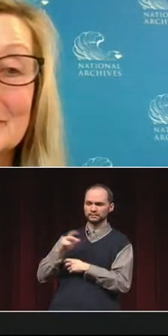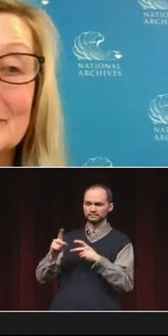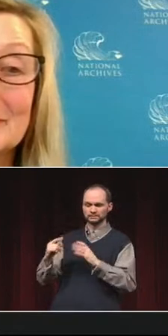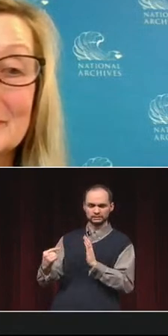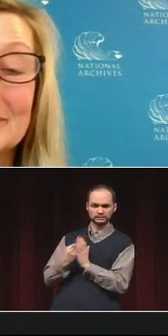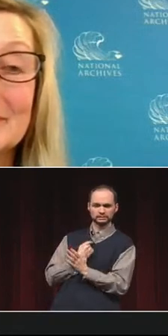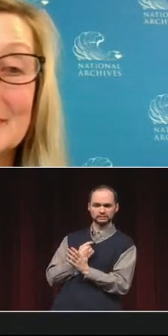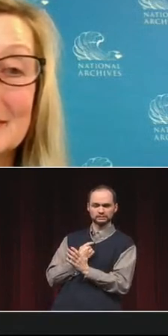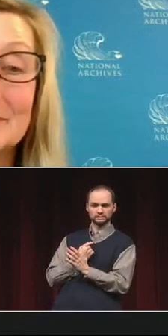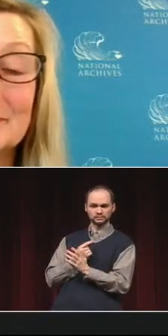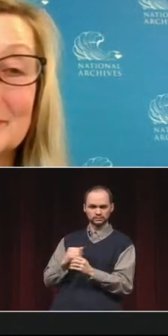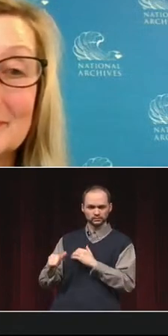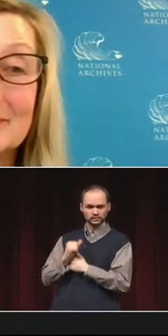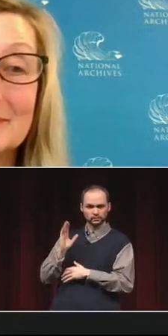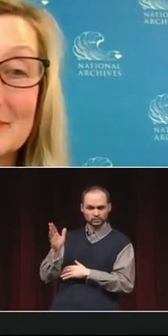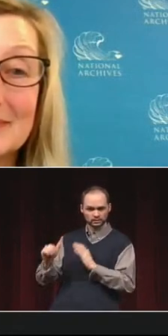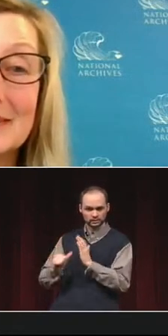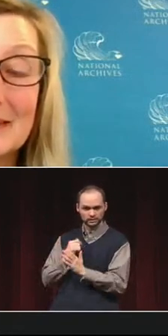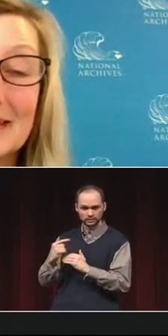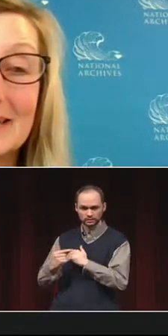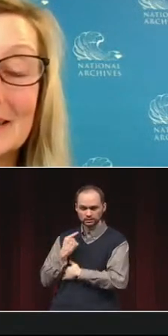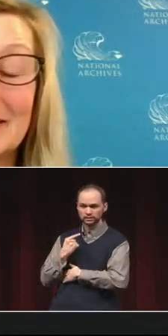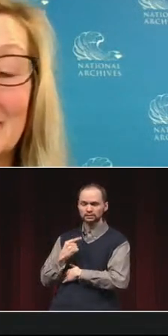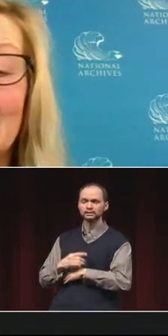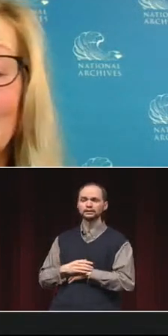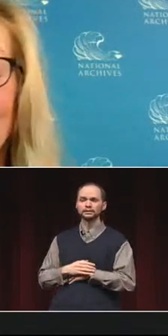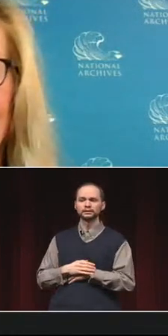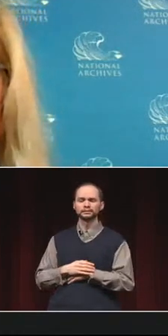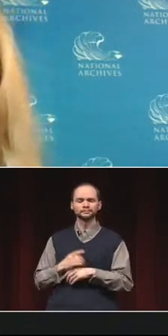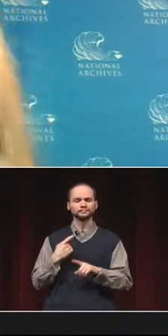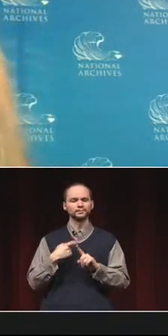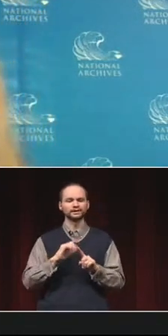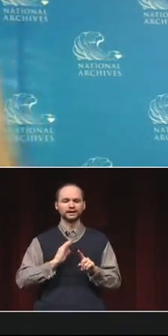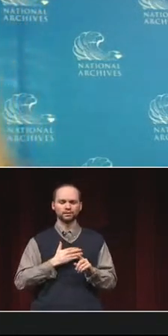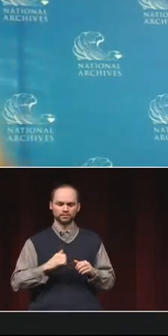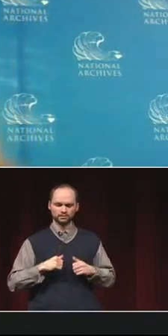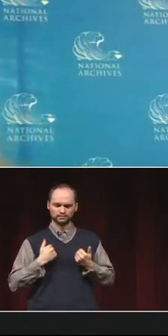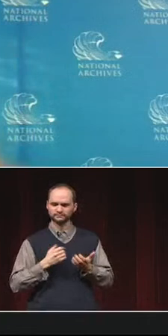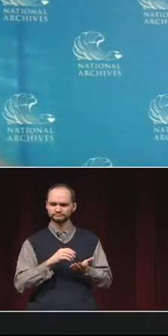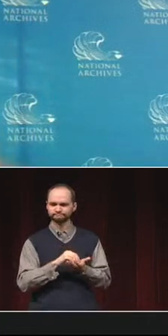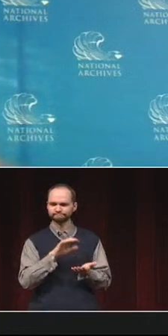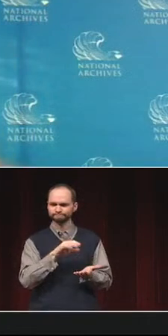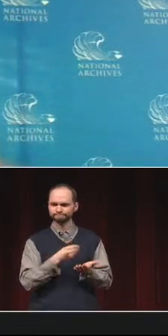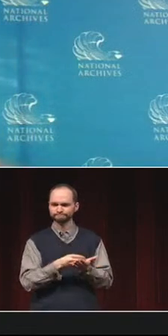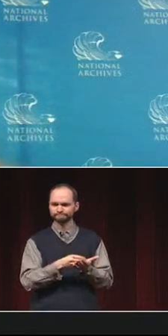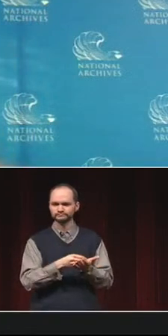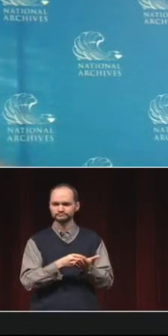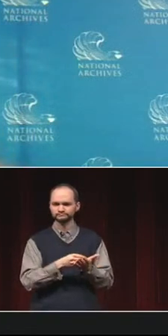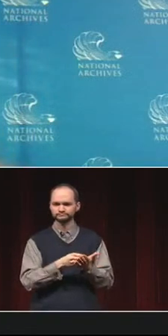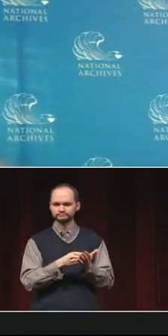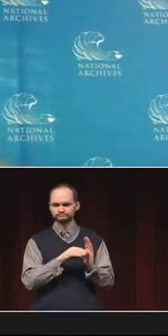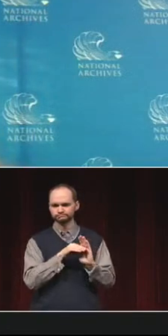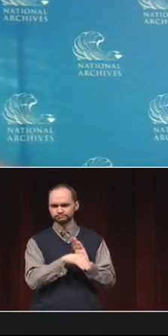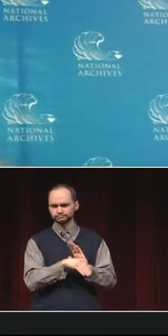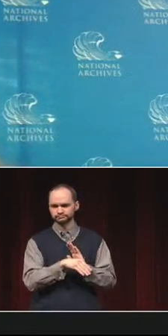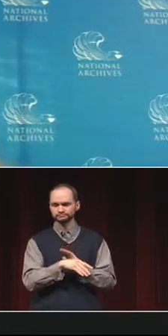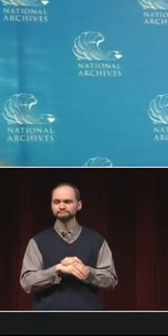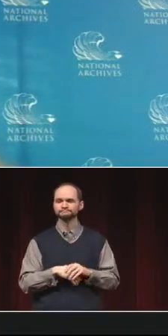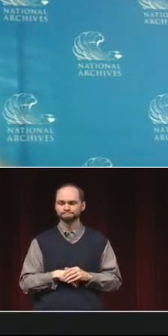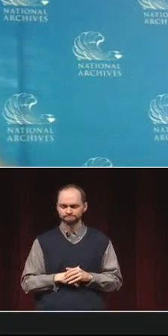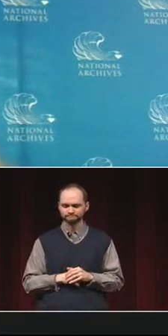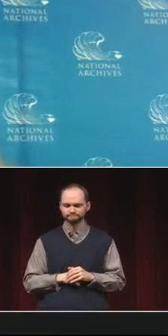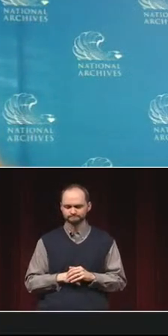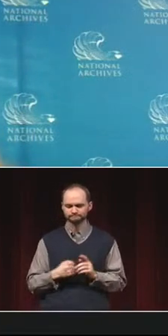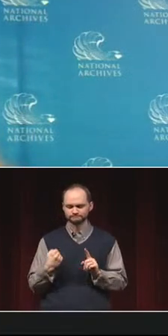and not a good environment for children. >> >>: Yeah. Yes. And did you have friends